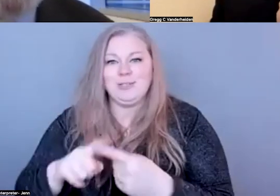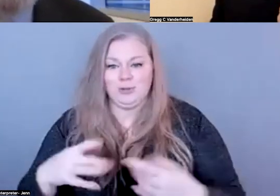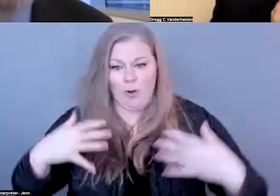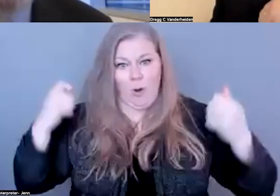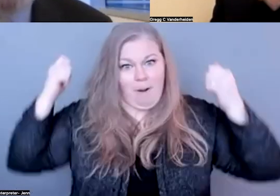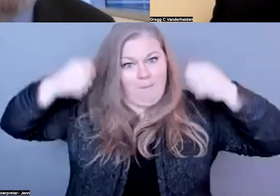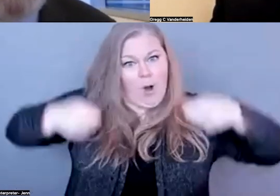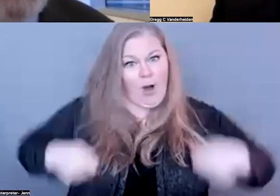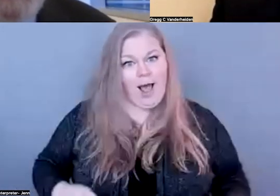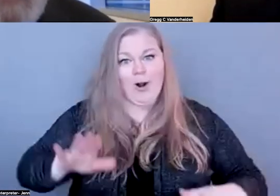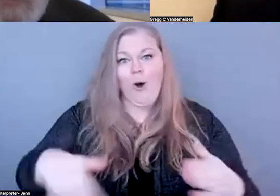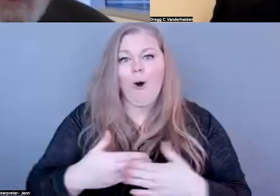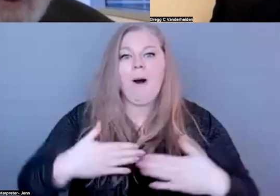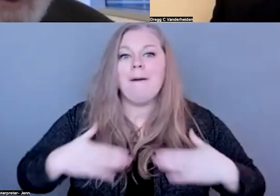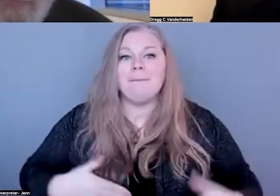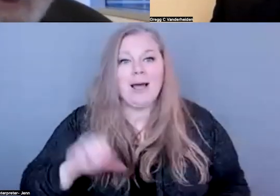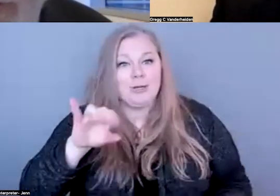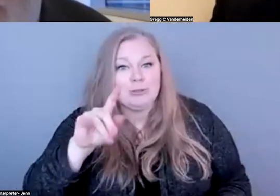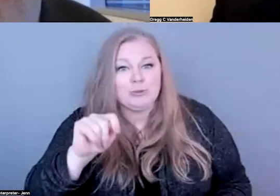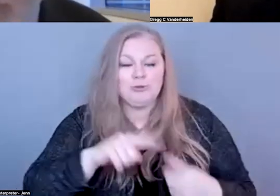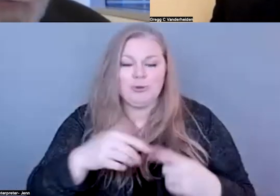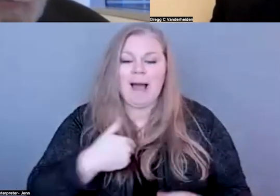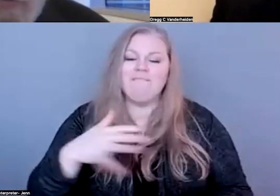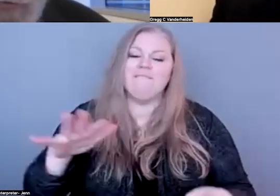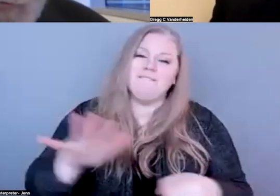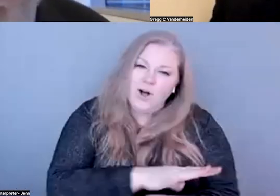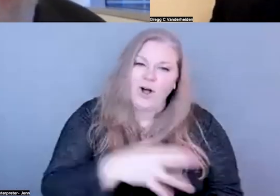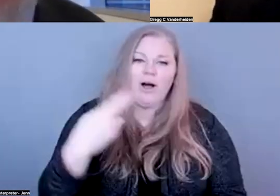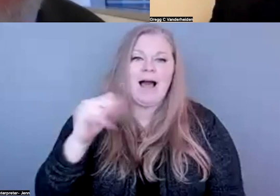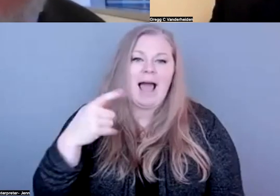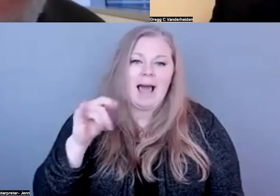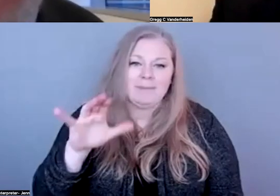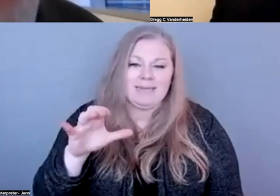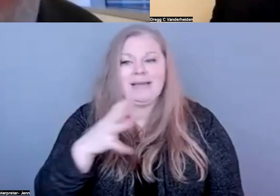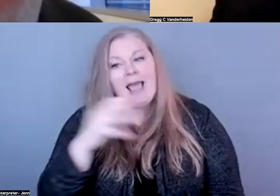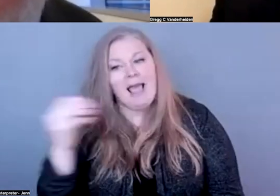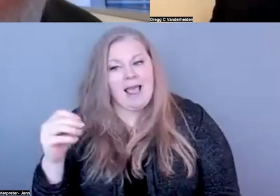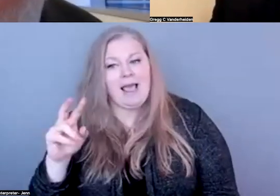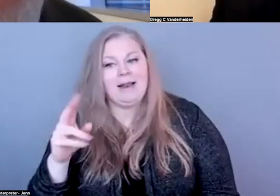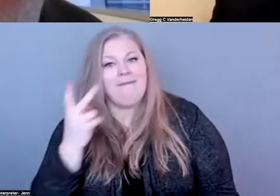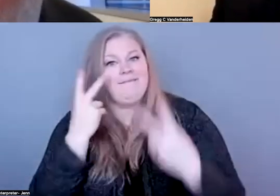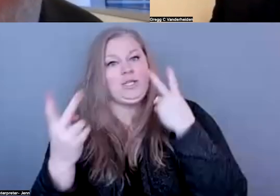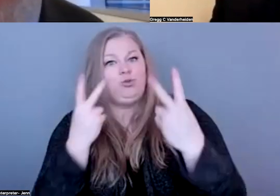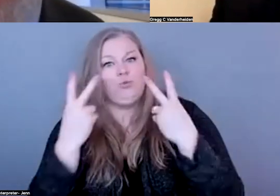for the day in order to have full haptic as well as virtual visual interfaces.